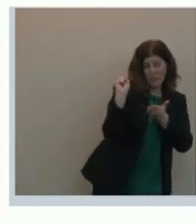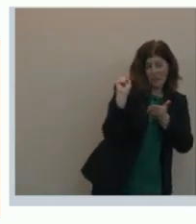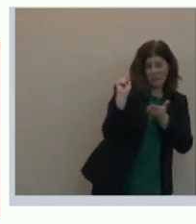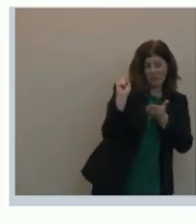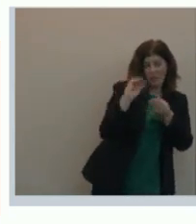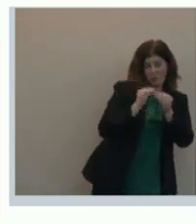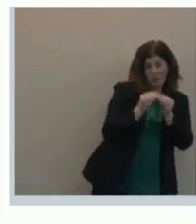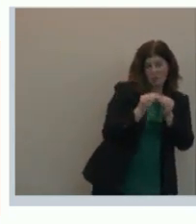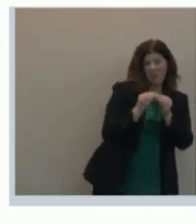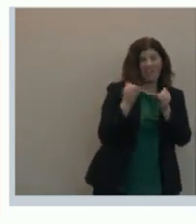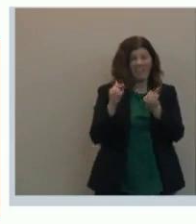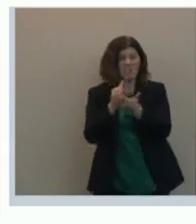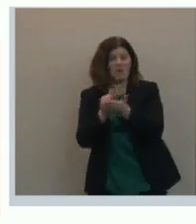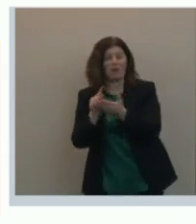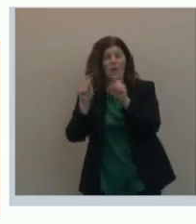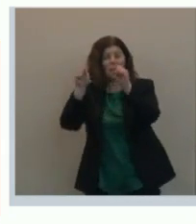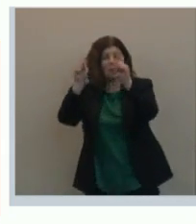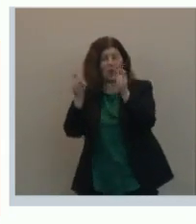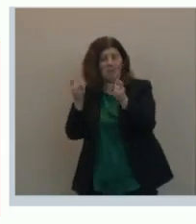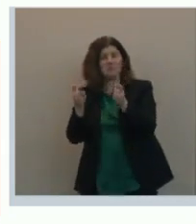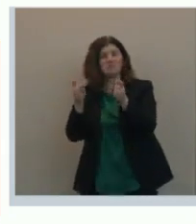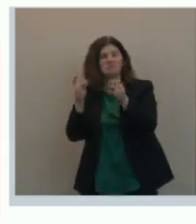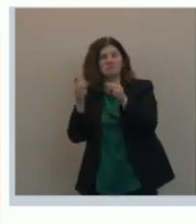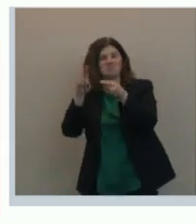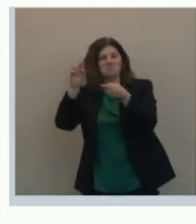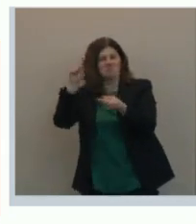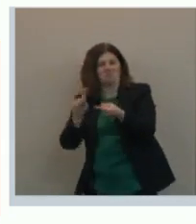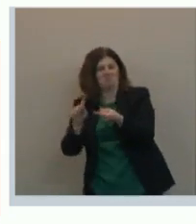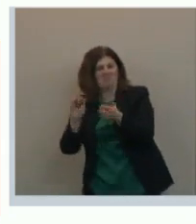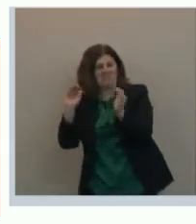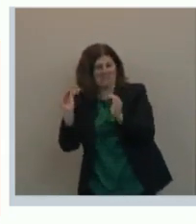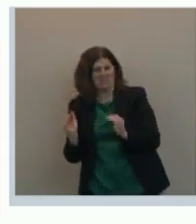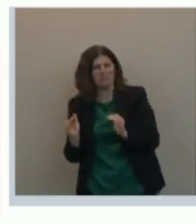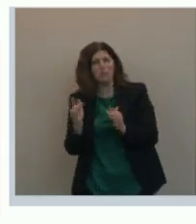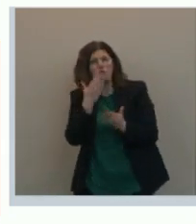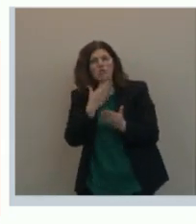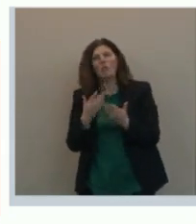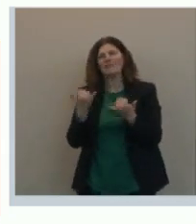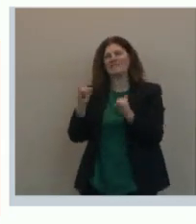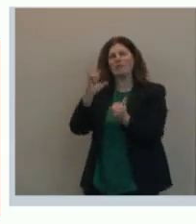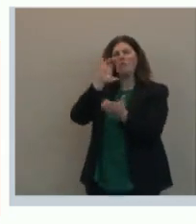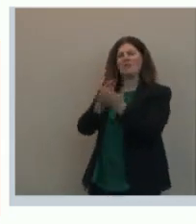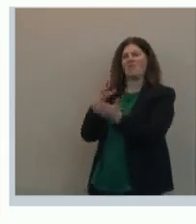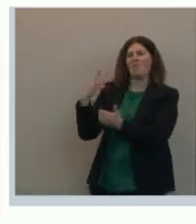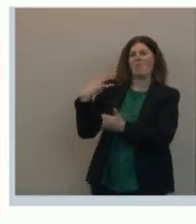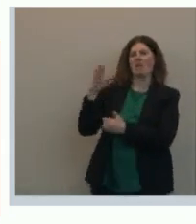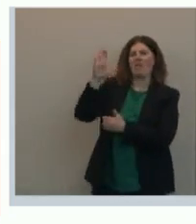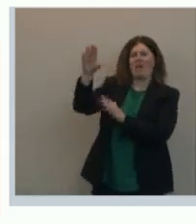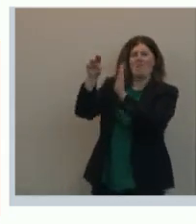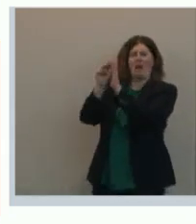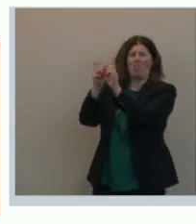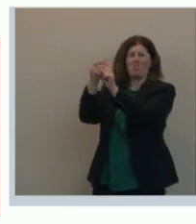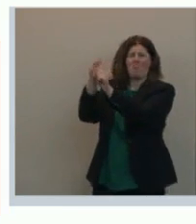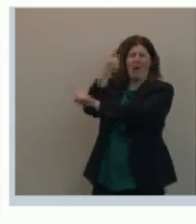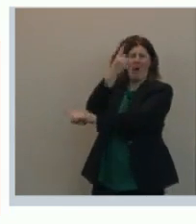YOU CAN SEE THAT THE NUMBERS IN PARENTHESES ARE WHAT WE SAID LAST WEEK. . WHAT WE SAID THIS WEEK, A LITTLE BIT LOWER.